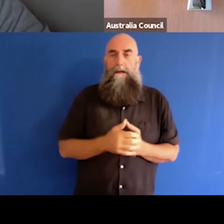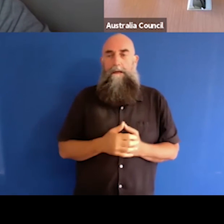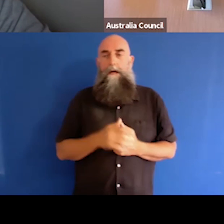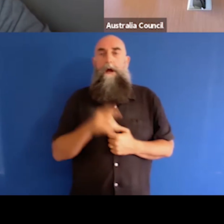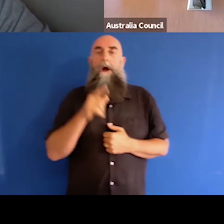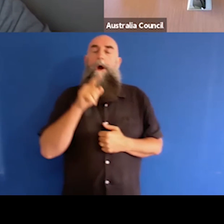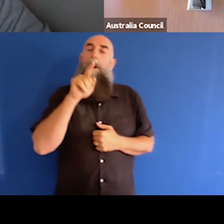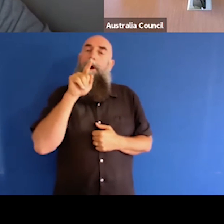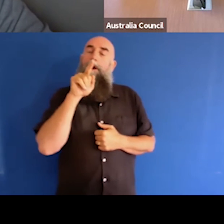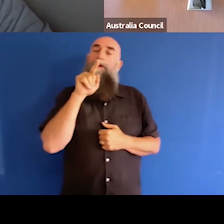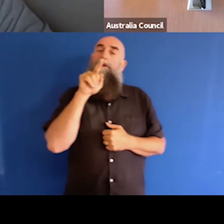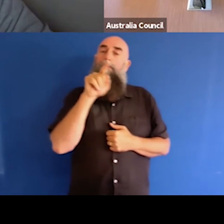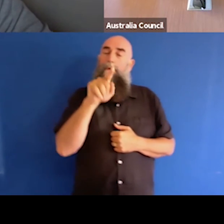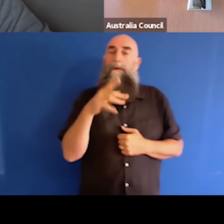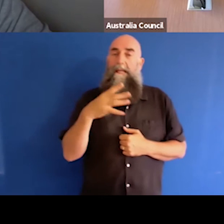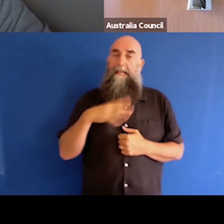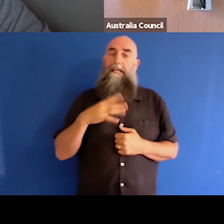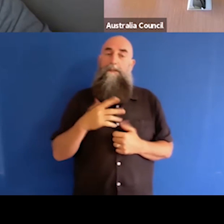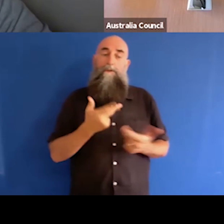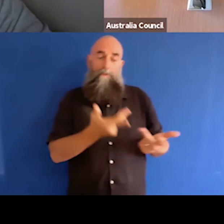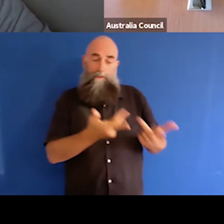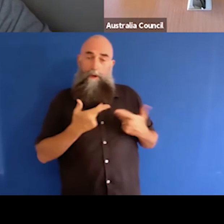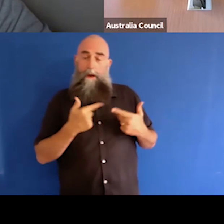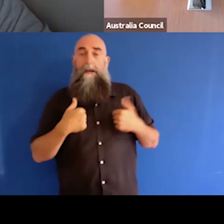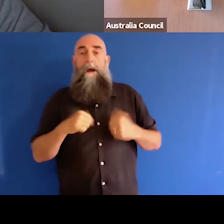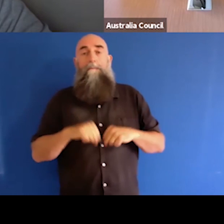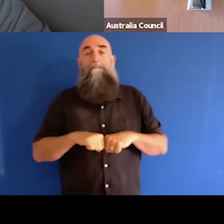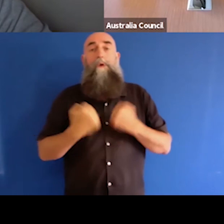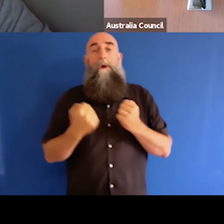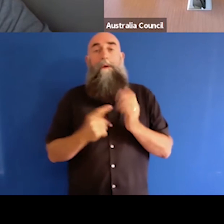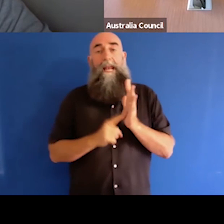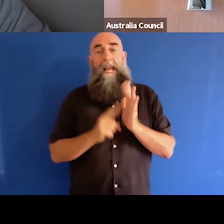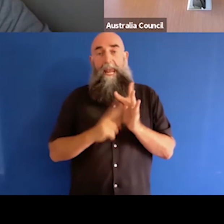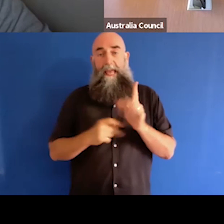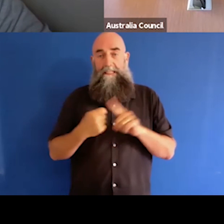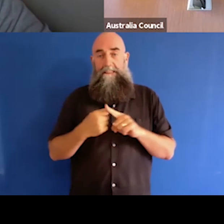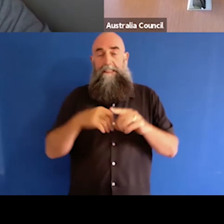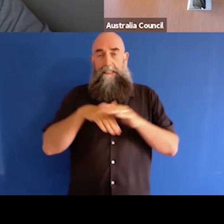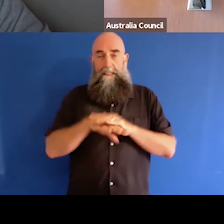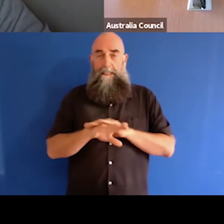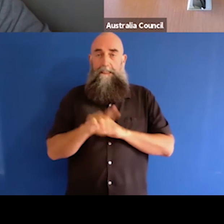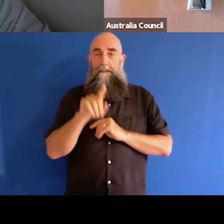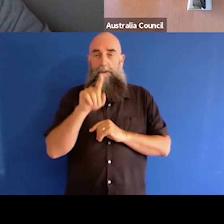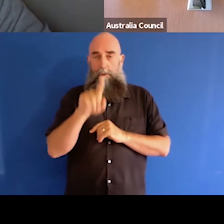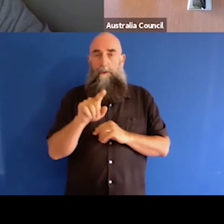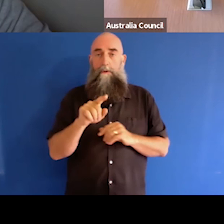in your support material. I, most often, look after music and I would say at least 10% of